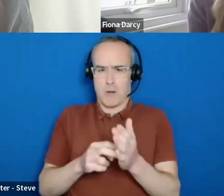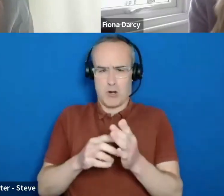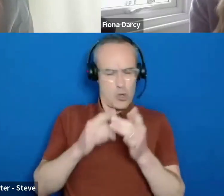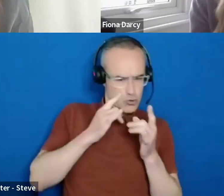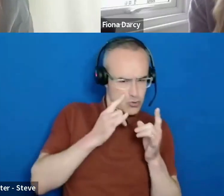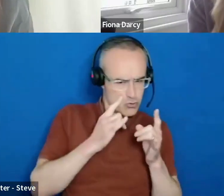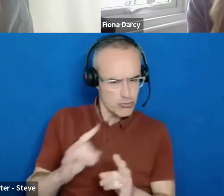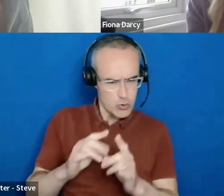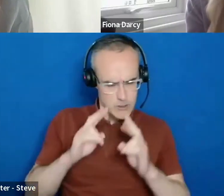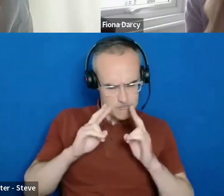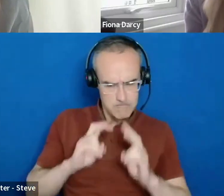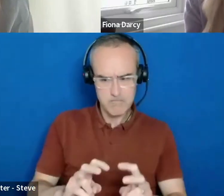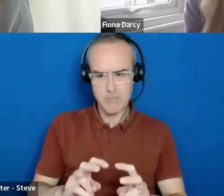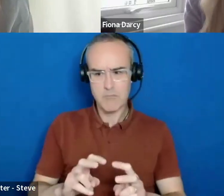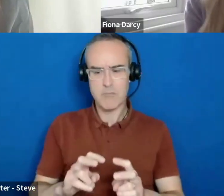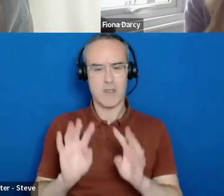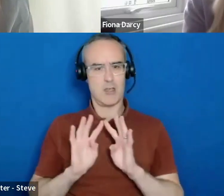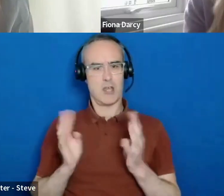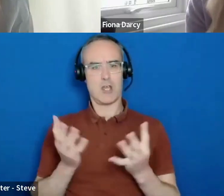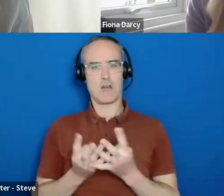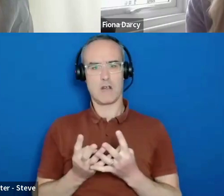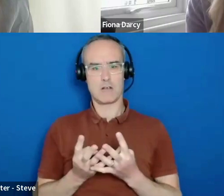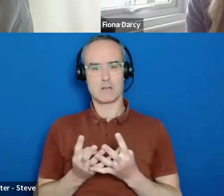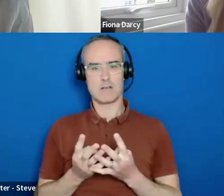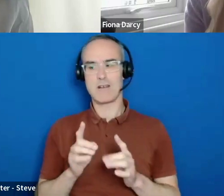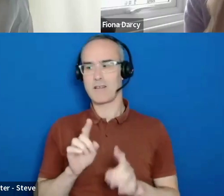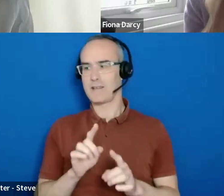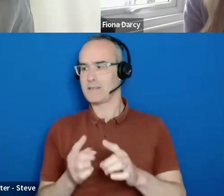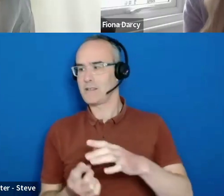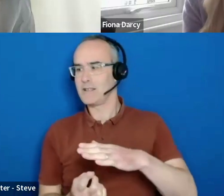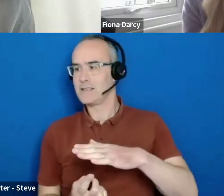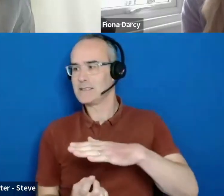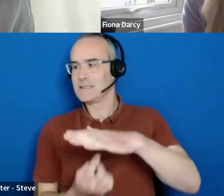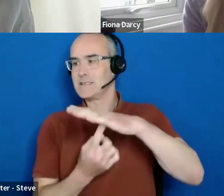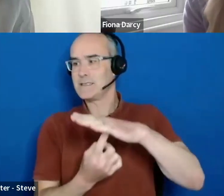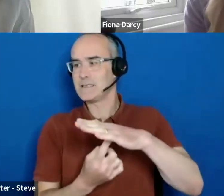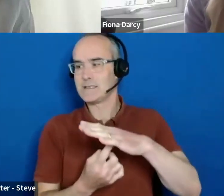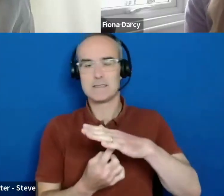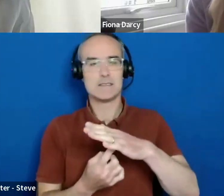most senior roles across all public appointments. So for us, that would be something like